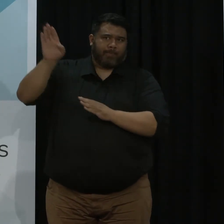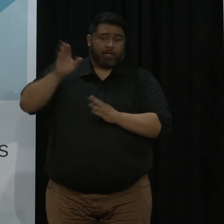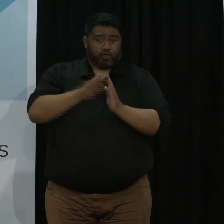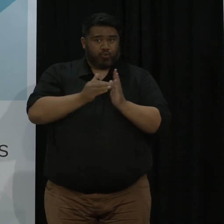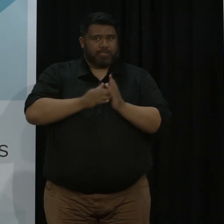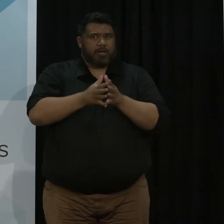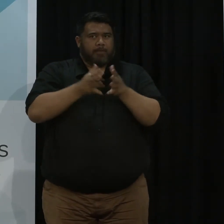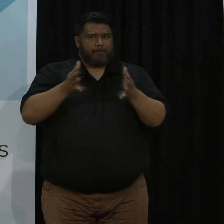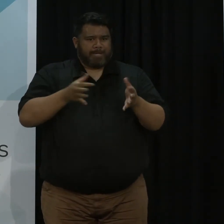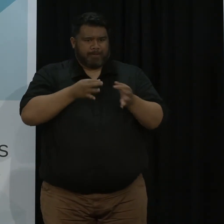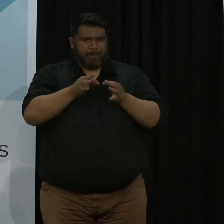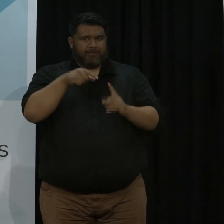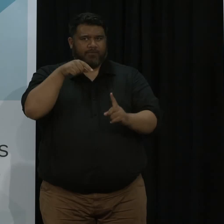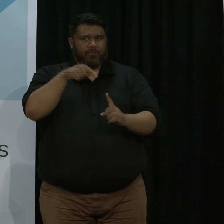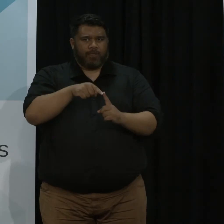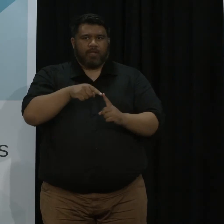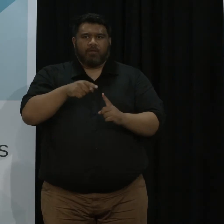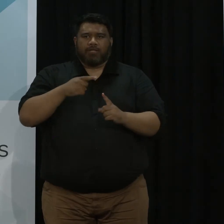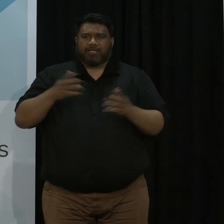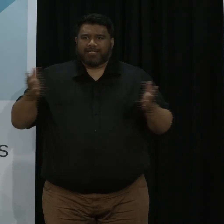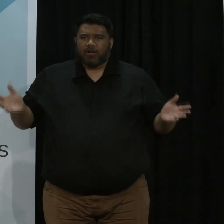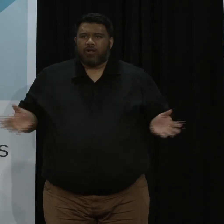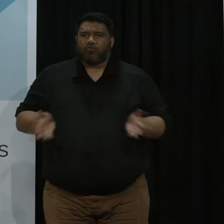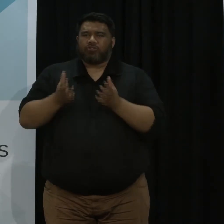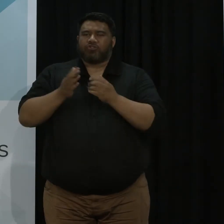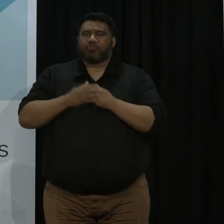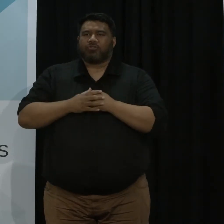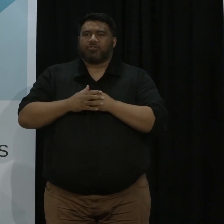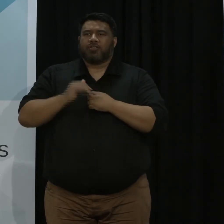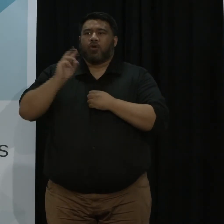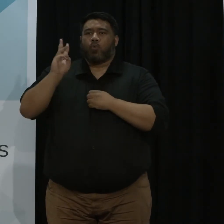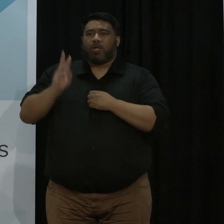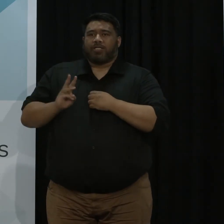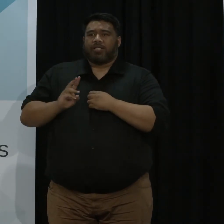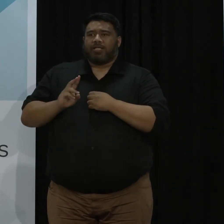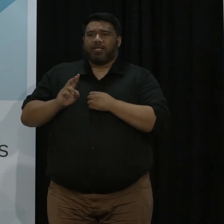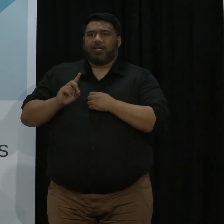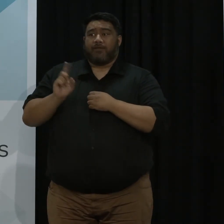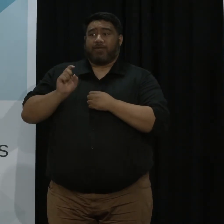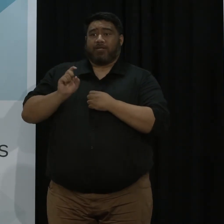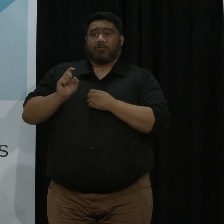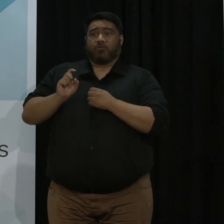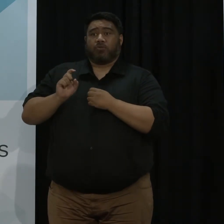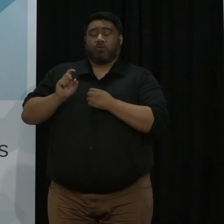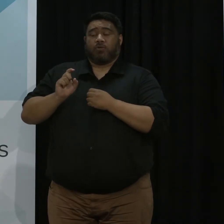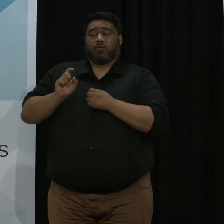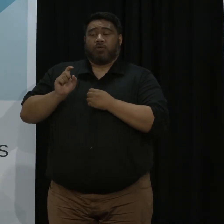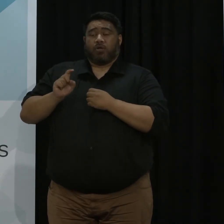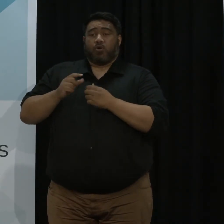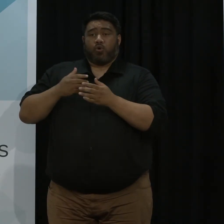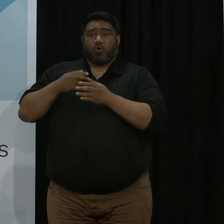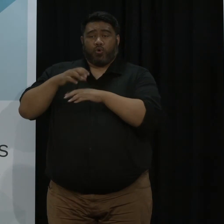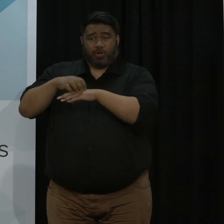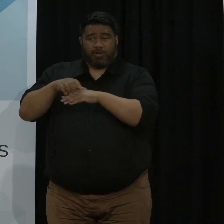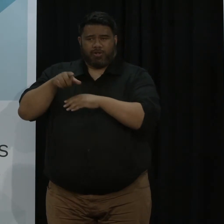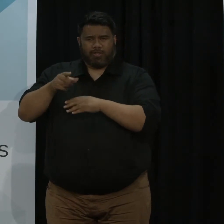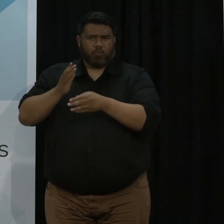women's sport are increasing and here in New Zealand it is a big part of our strategy. So I would certainly encourage that.